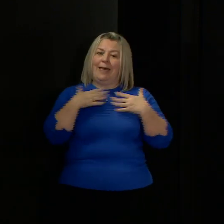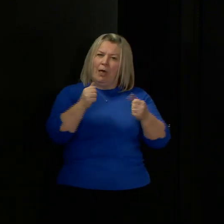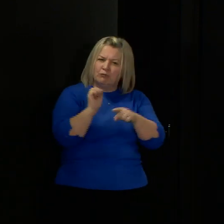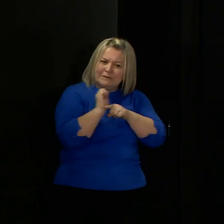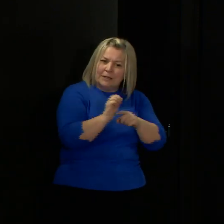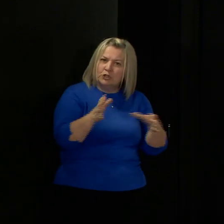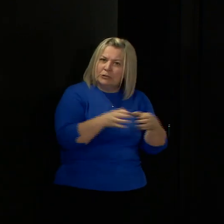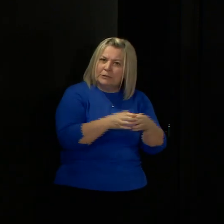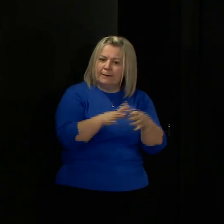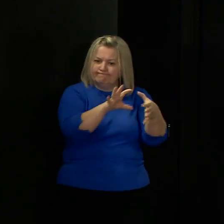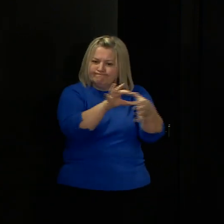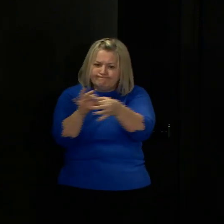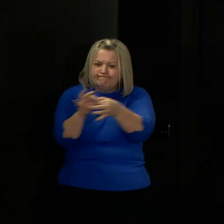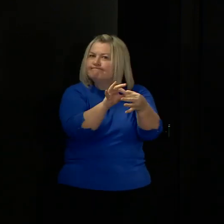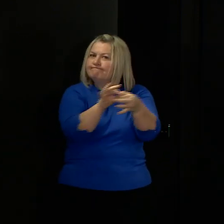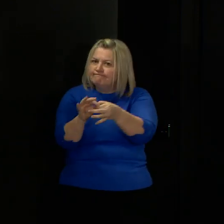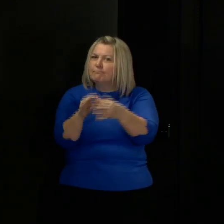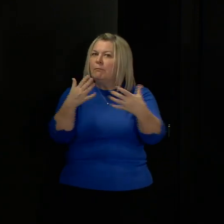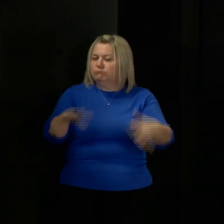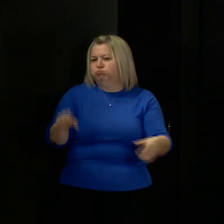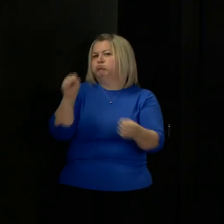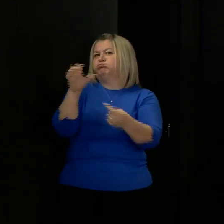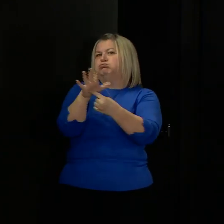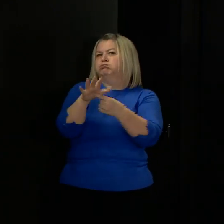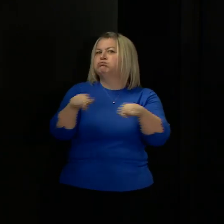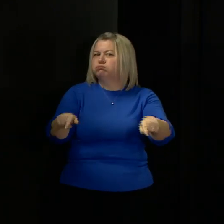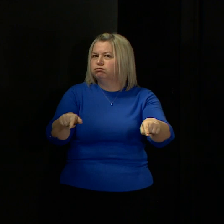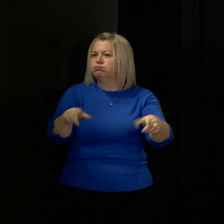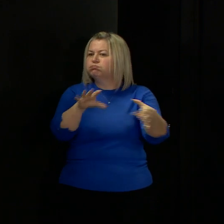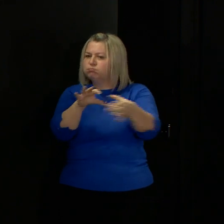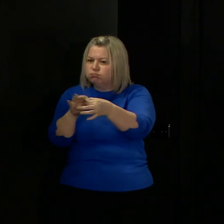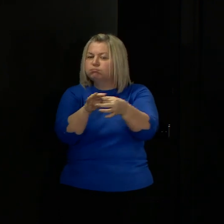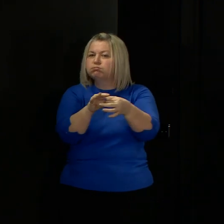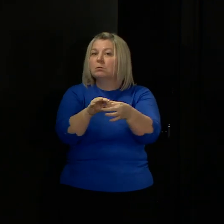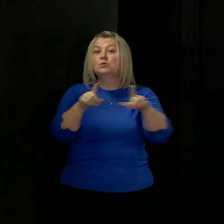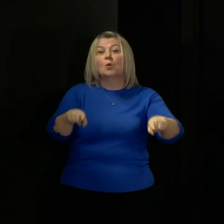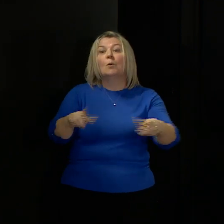critical in making sure that this guidance is applied exactly as it was